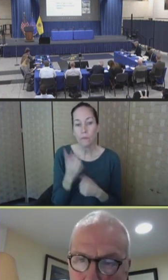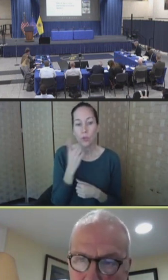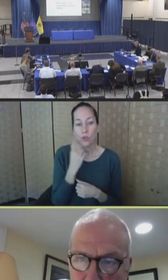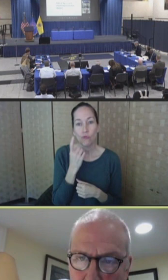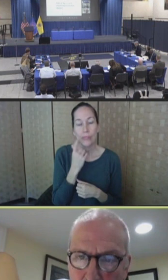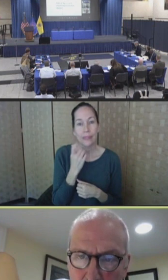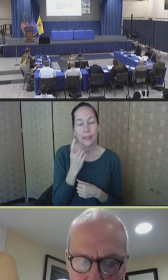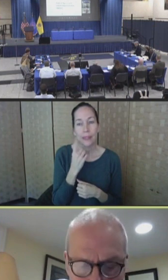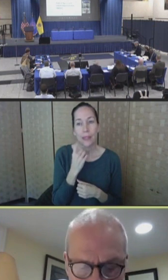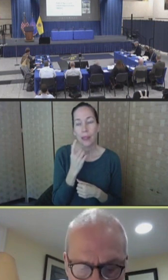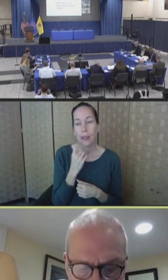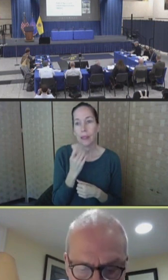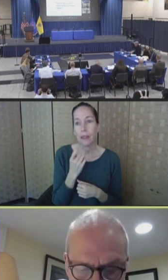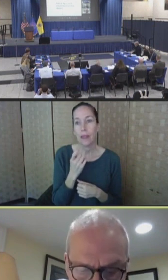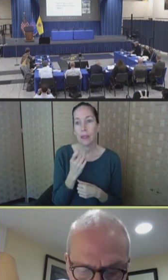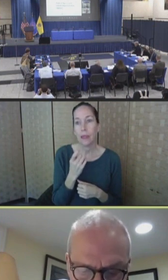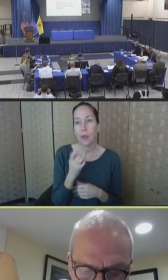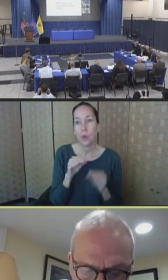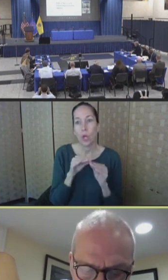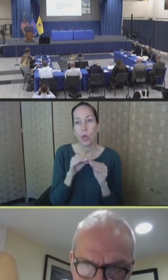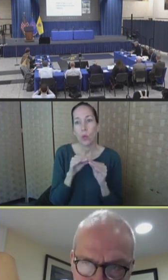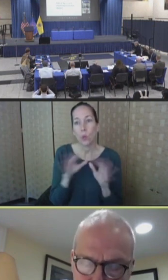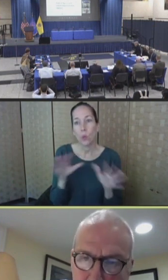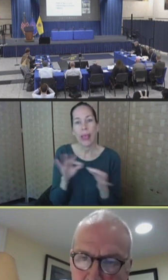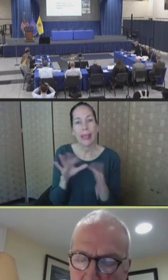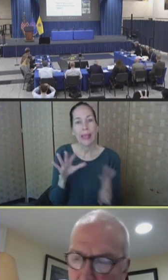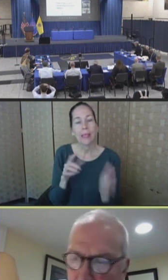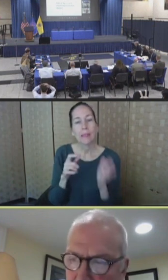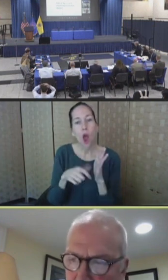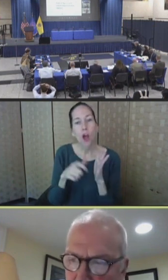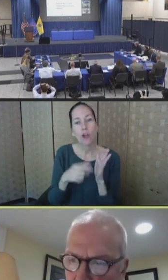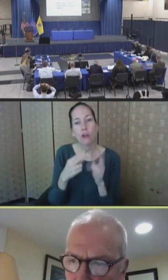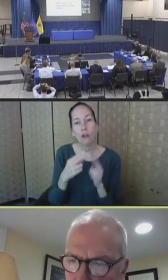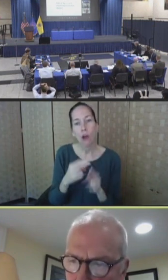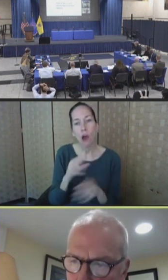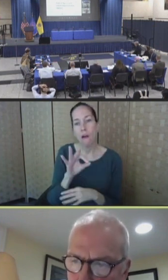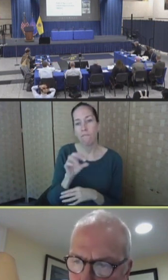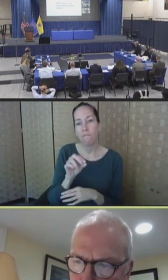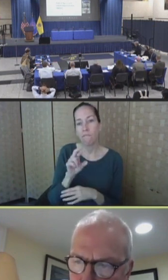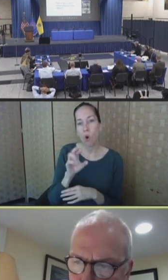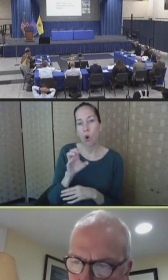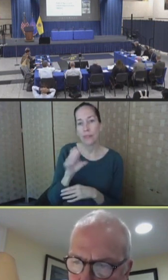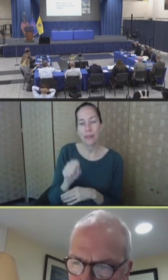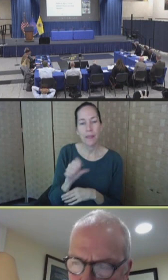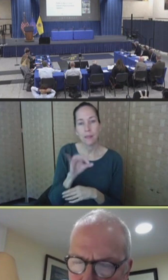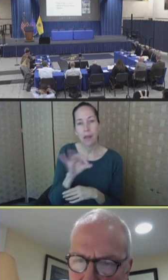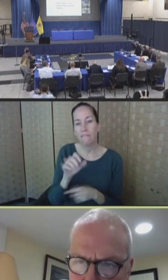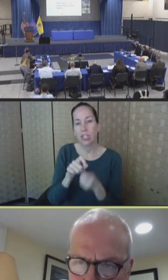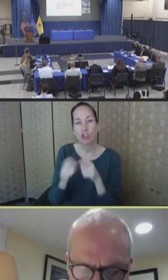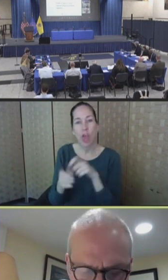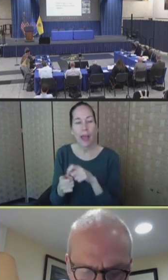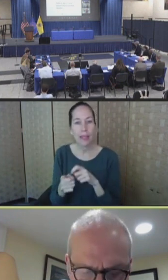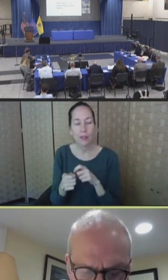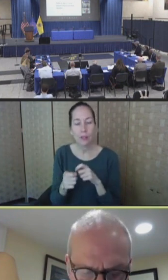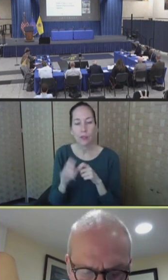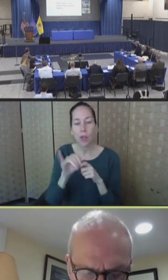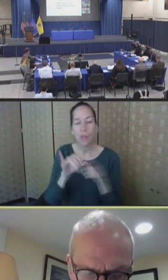released what it calls Forces of Change. This is a survey that's conducted every two to three years.